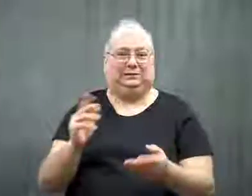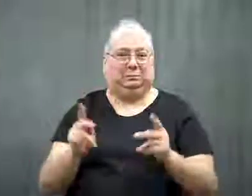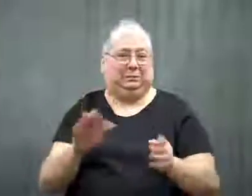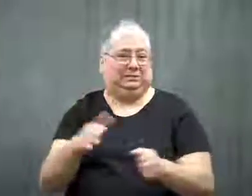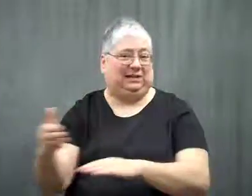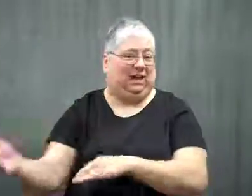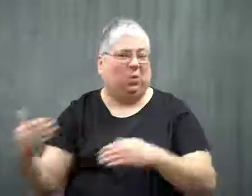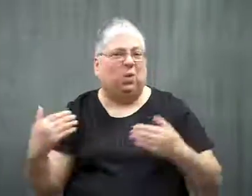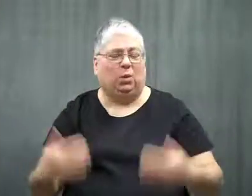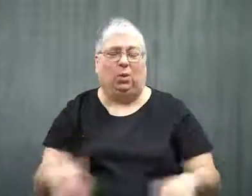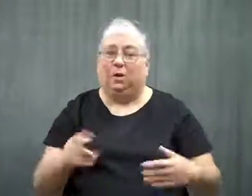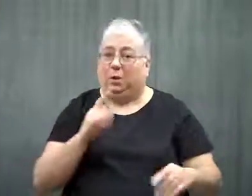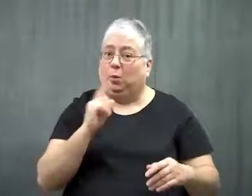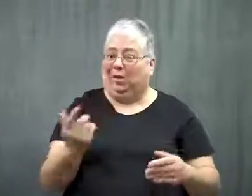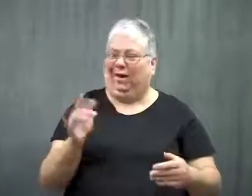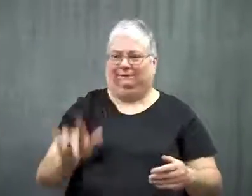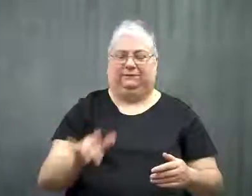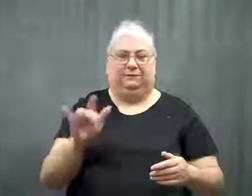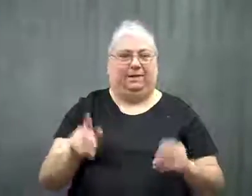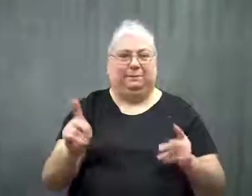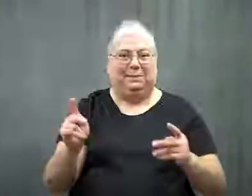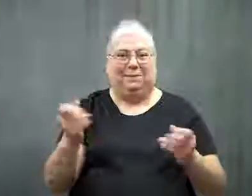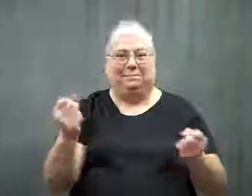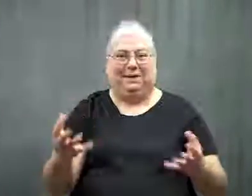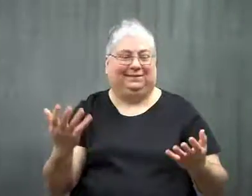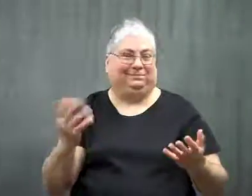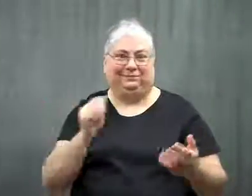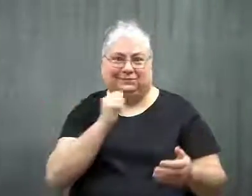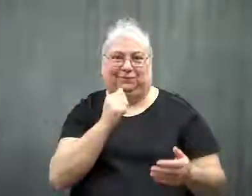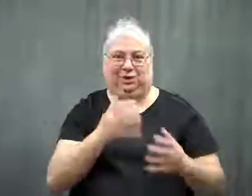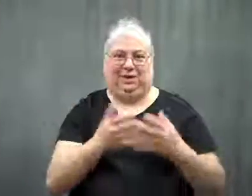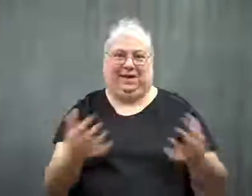and there aren't as many people killed. So many have suffered, I feel sorry for them.